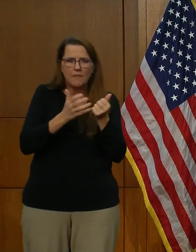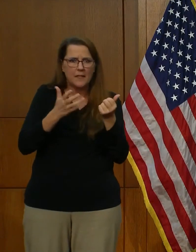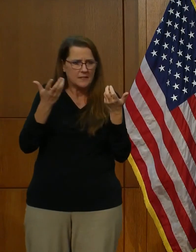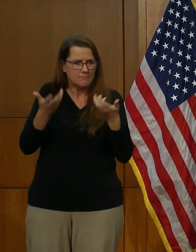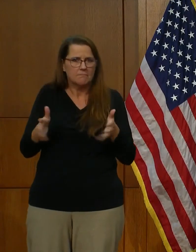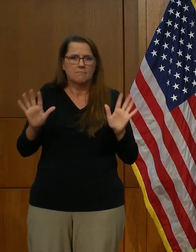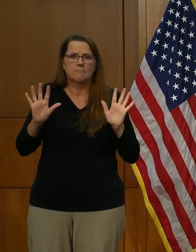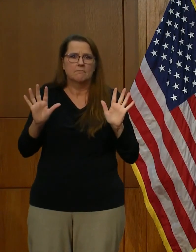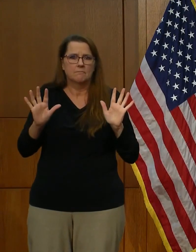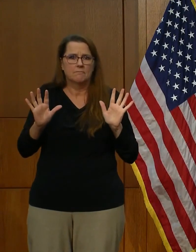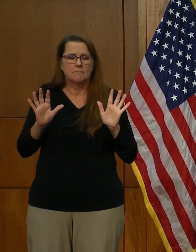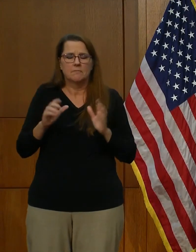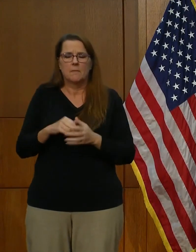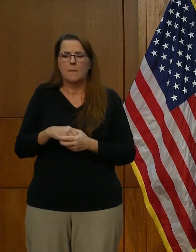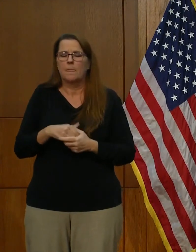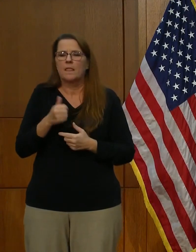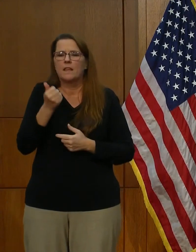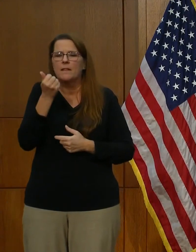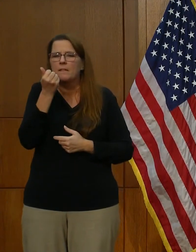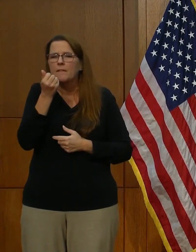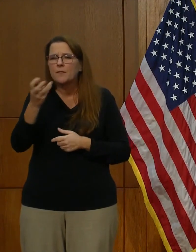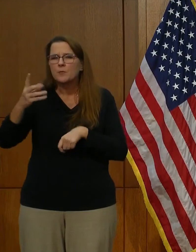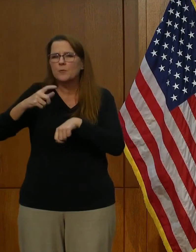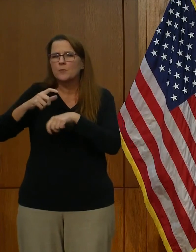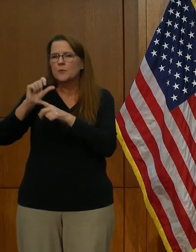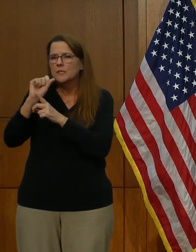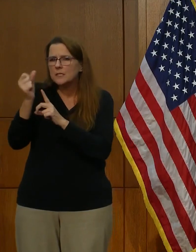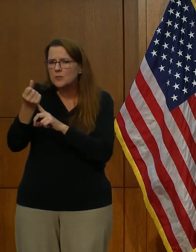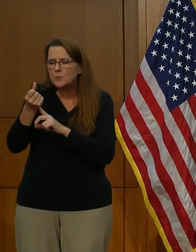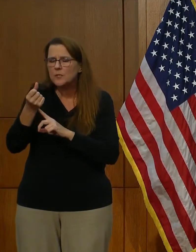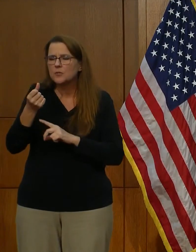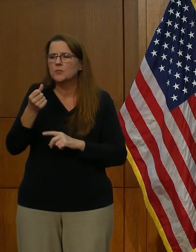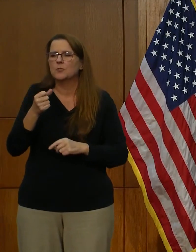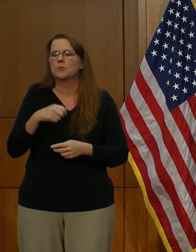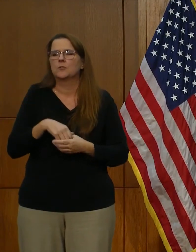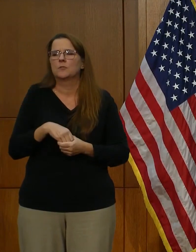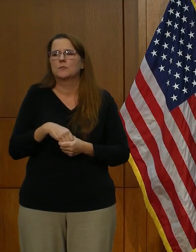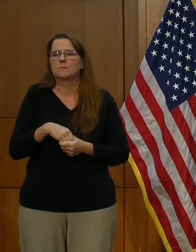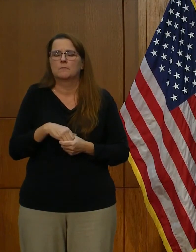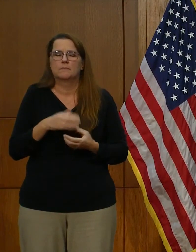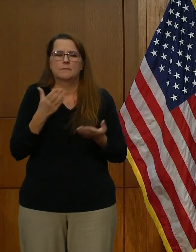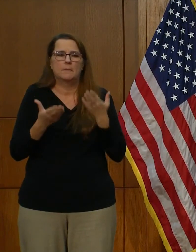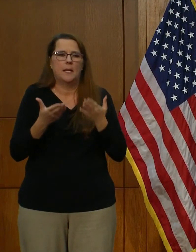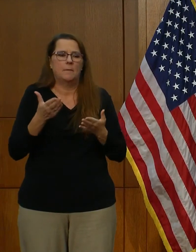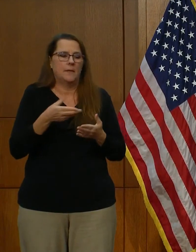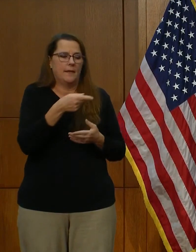DONE. MOST OF THE DATA CLEANING HAS ALSO BEEN DONE. UM THERE